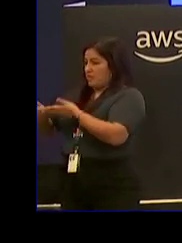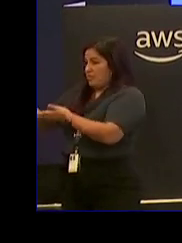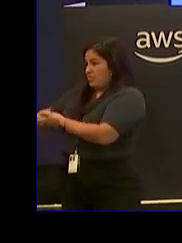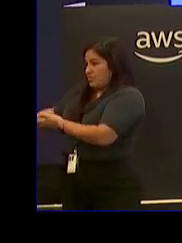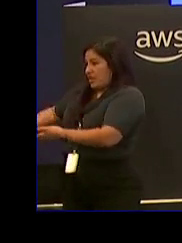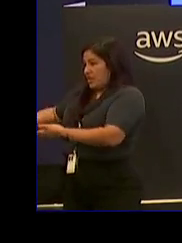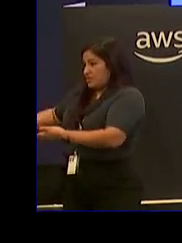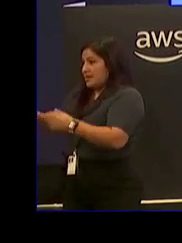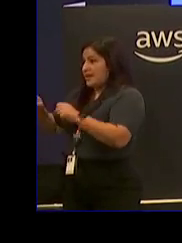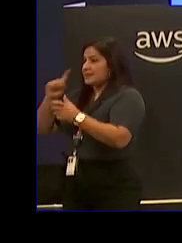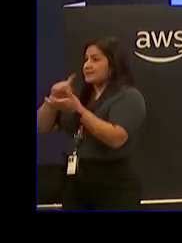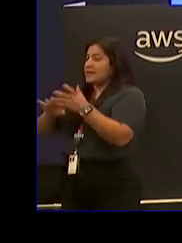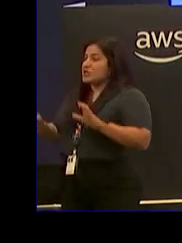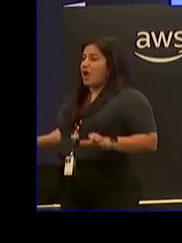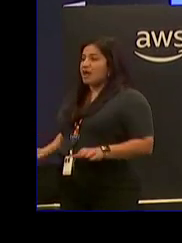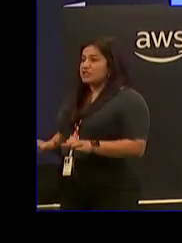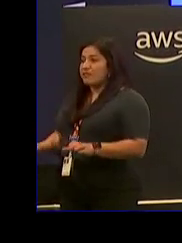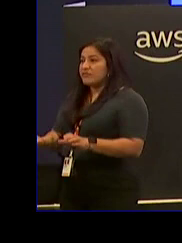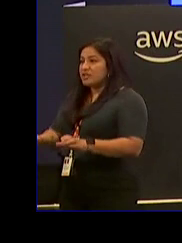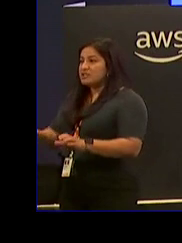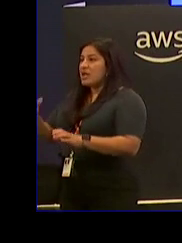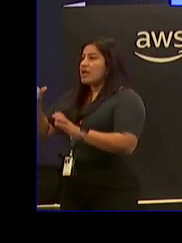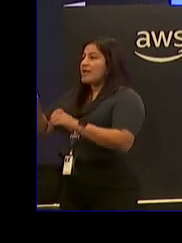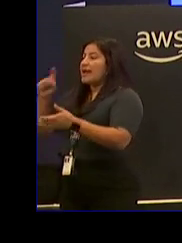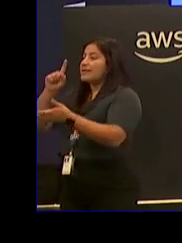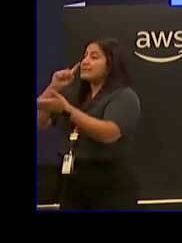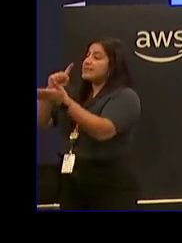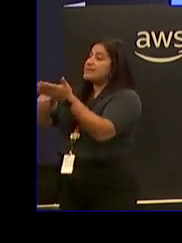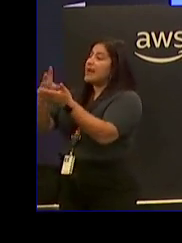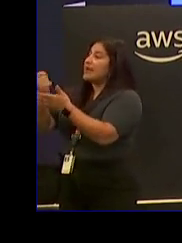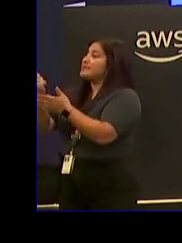it can detect and delete inappropriate content